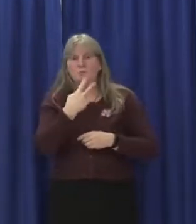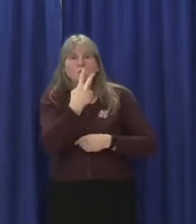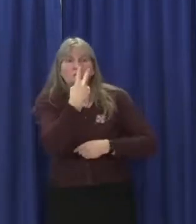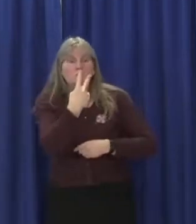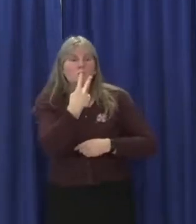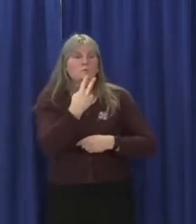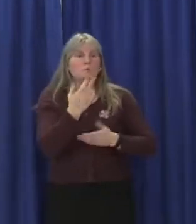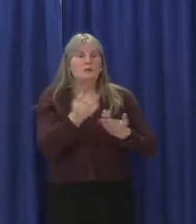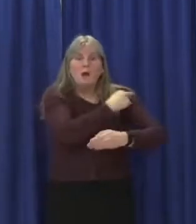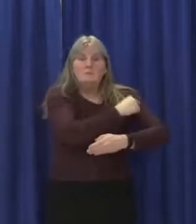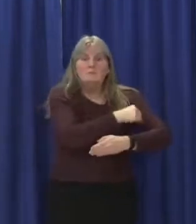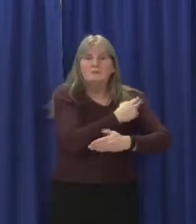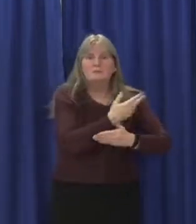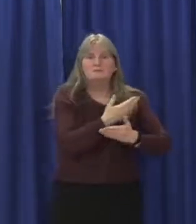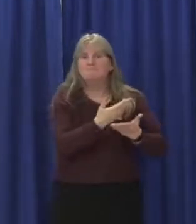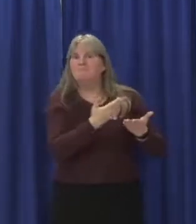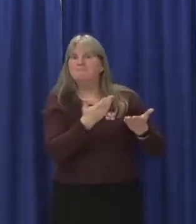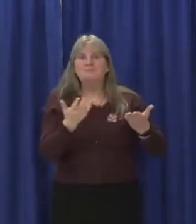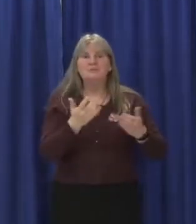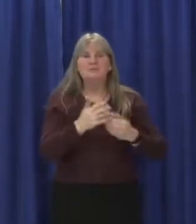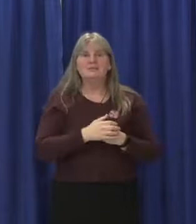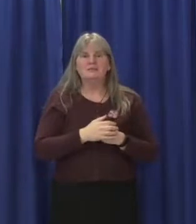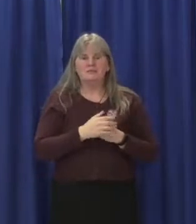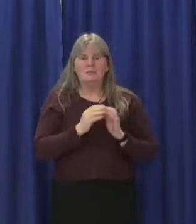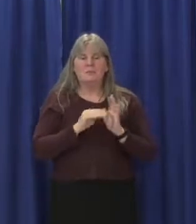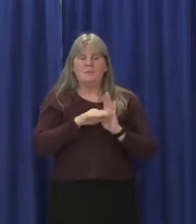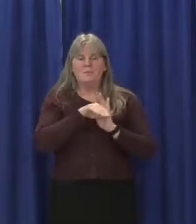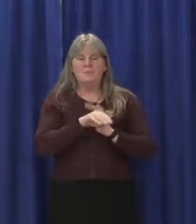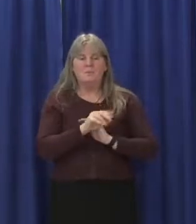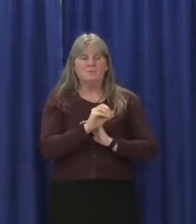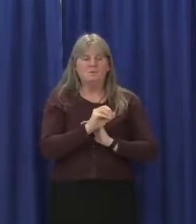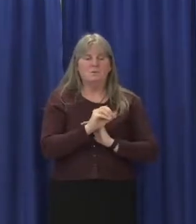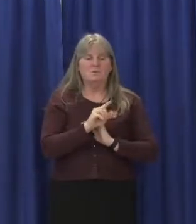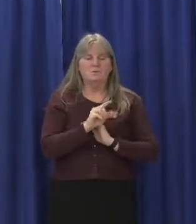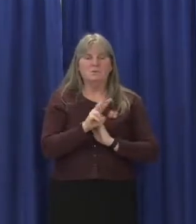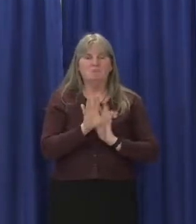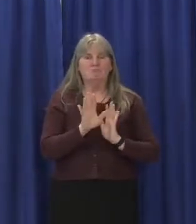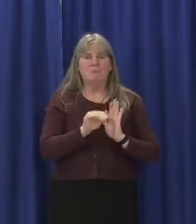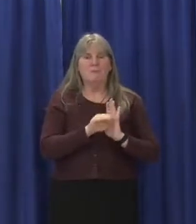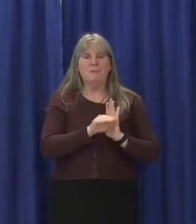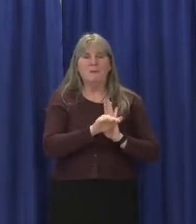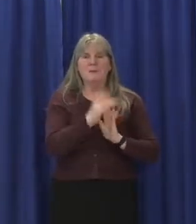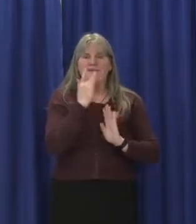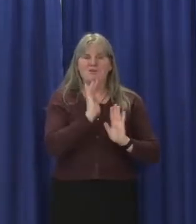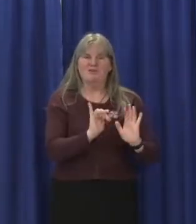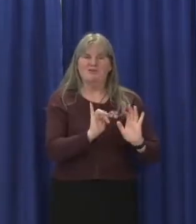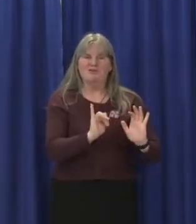And that's how we want to keep it. Zero, one, and two are numbers that we can manage really well